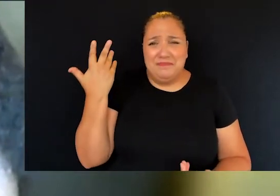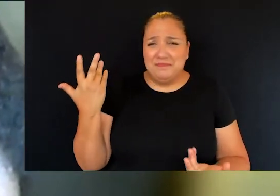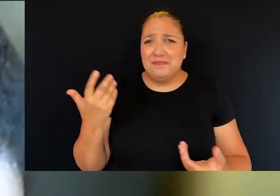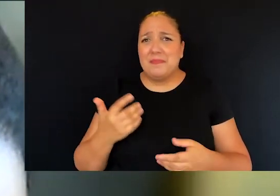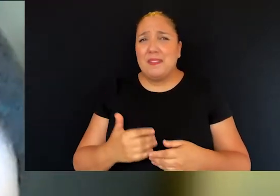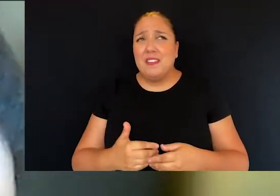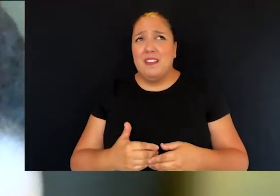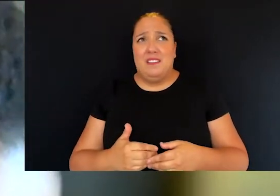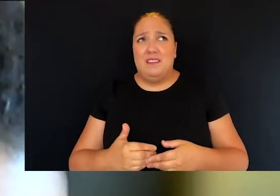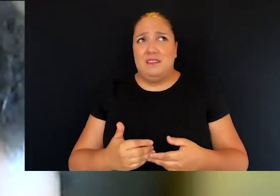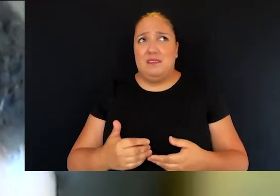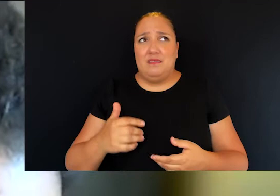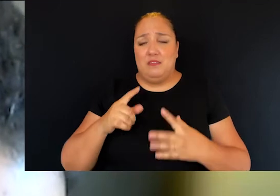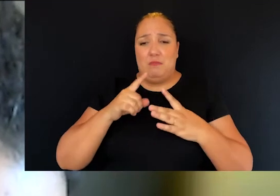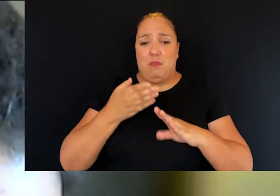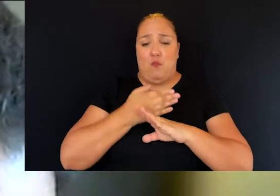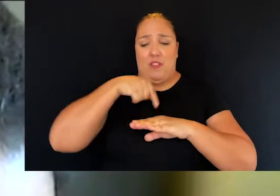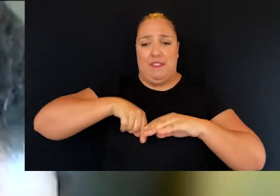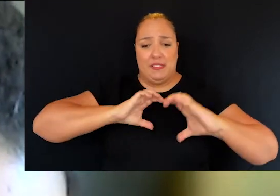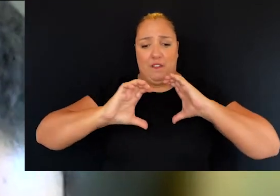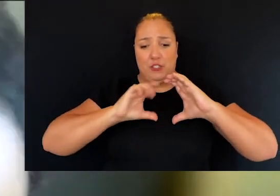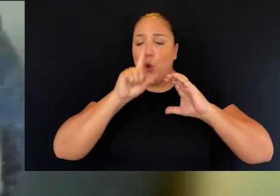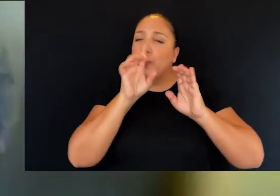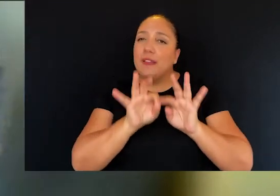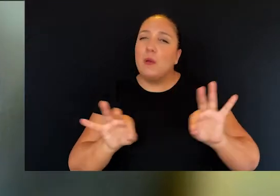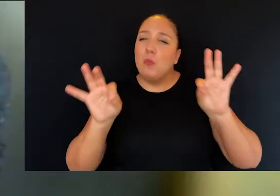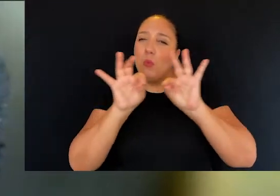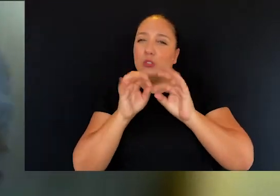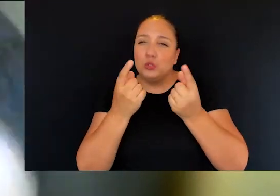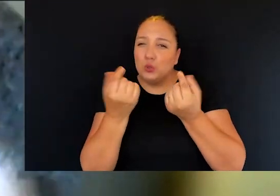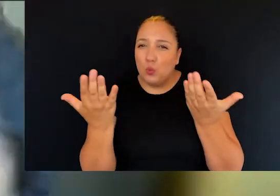it's important to, especially in a society like ours